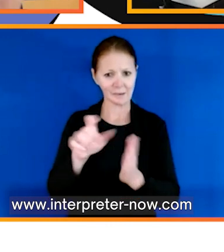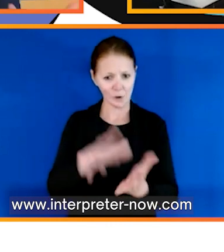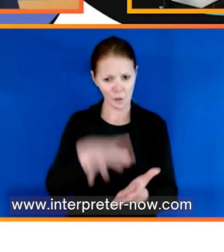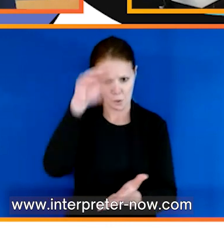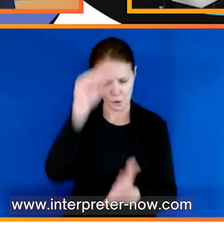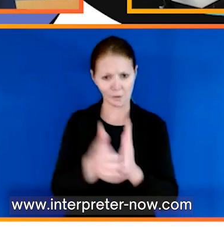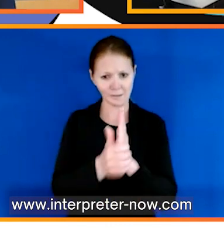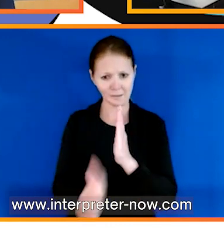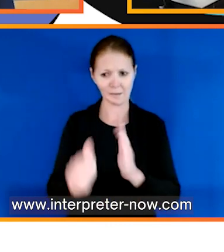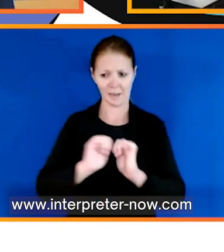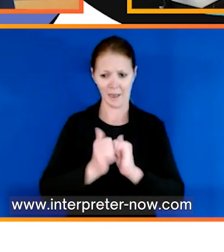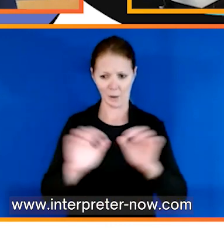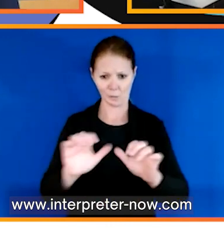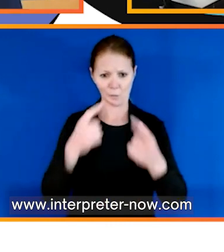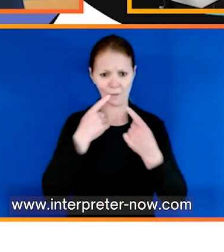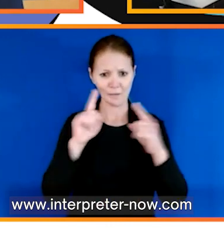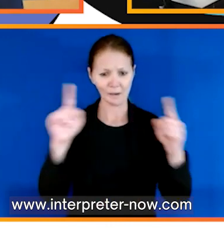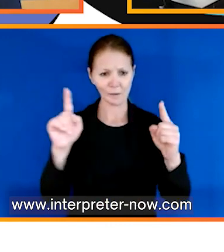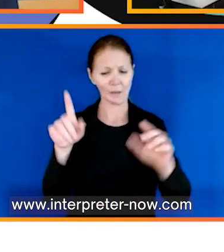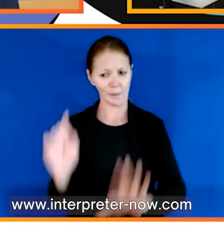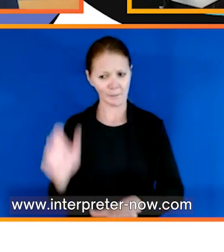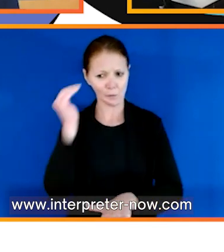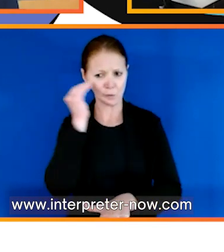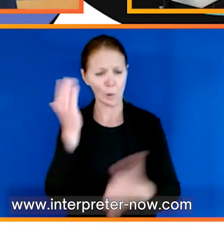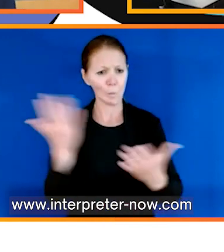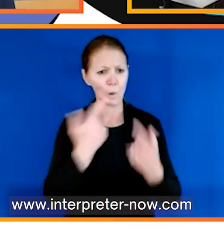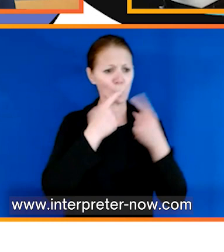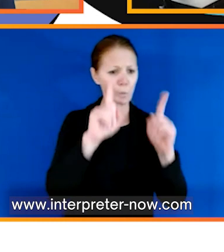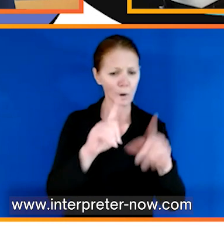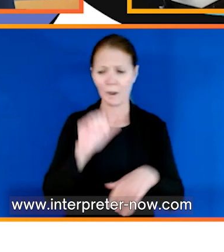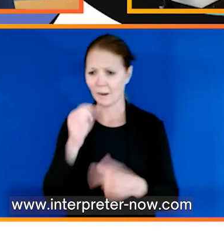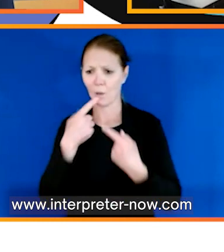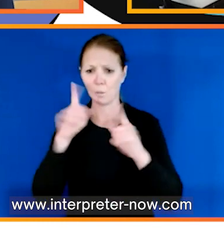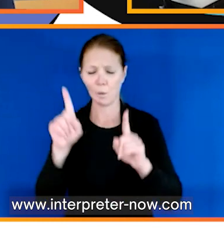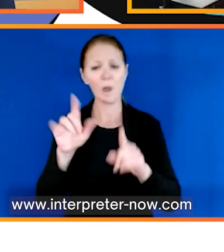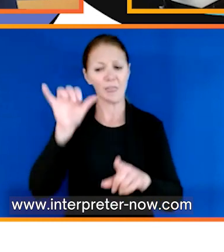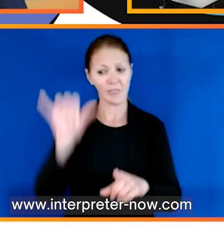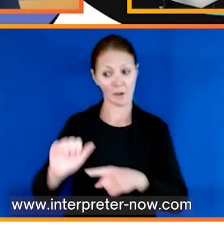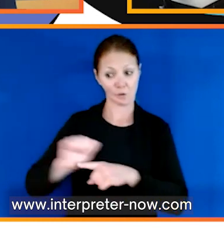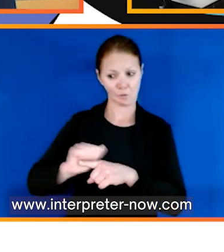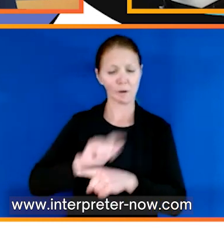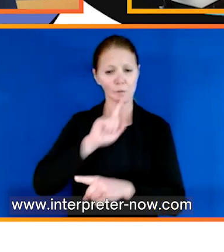So that's where that training comes in. That's also where Inclusive Leadership Coaching comes in, for the individuals that want the